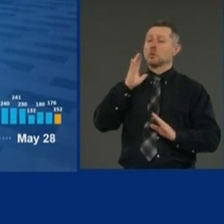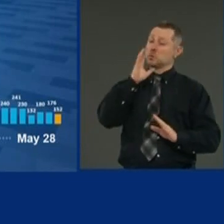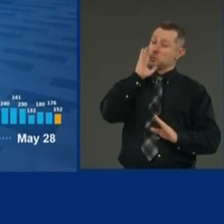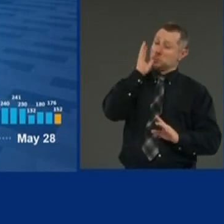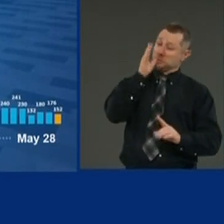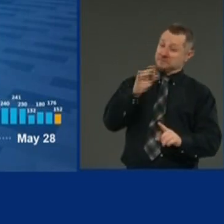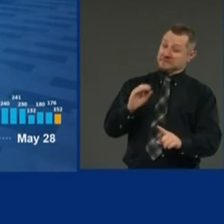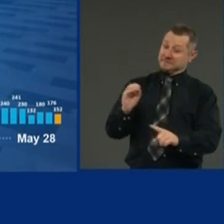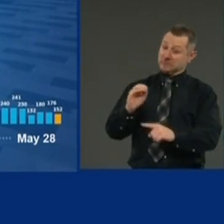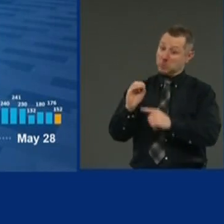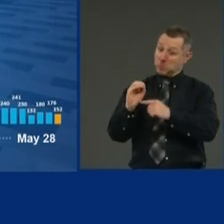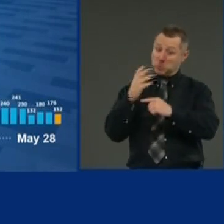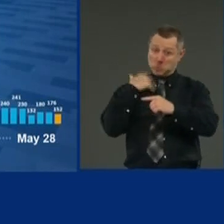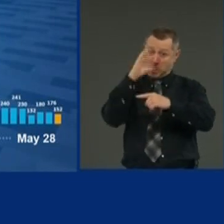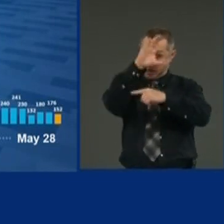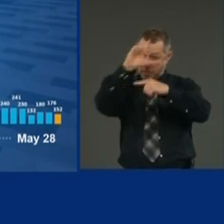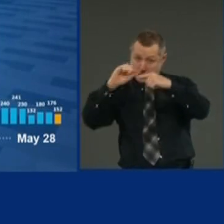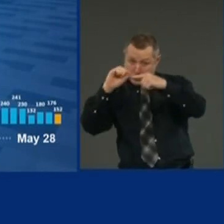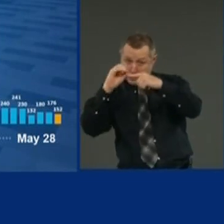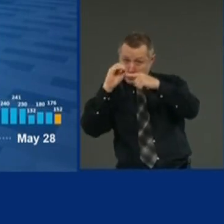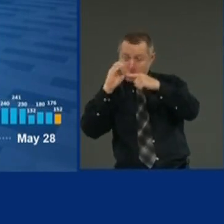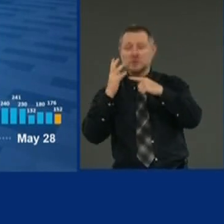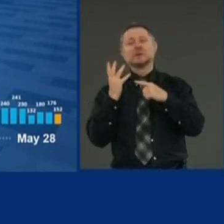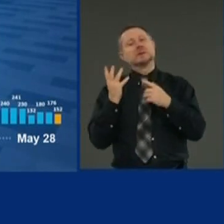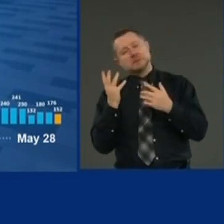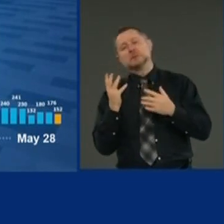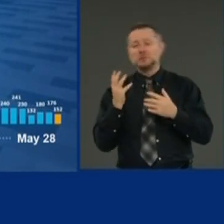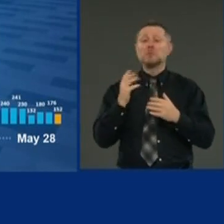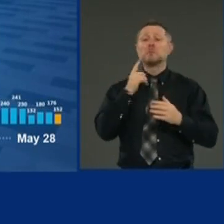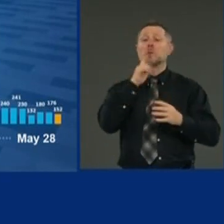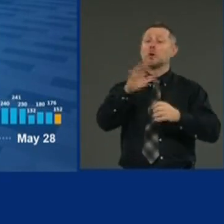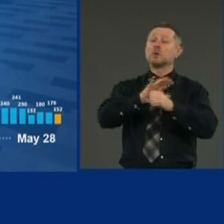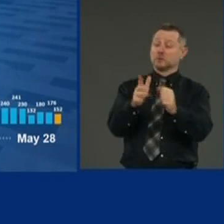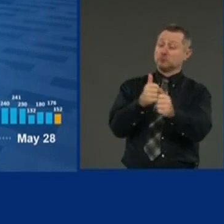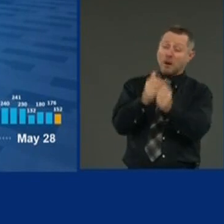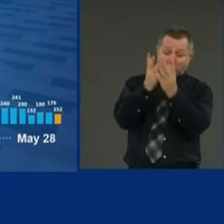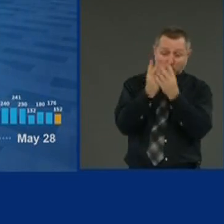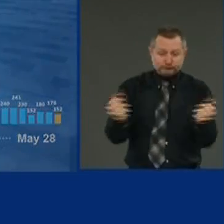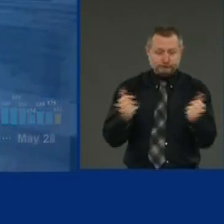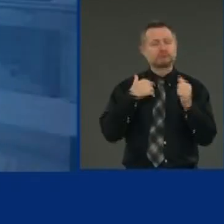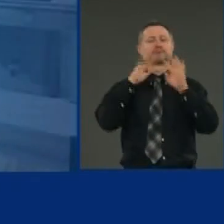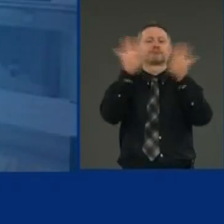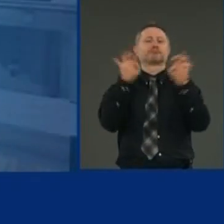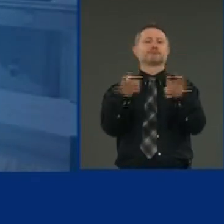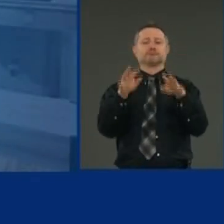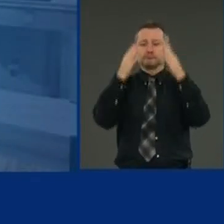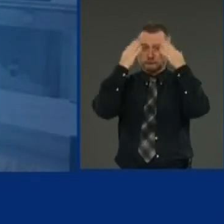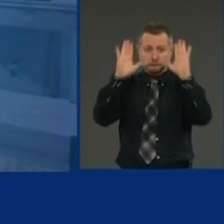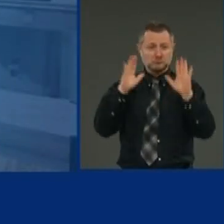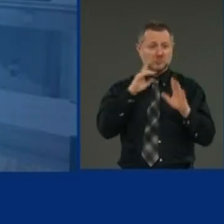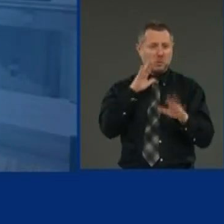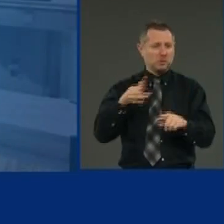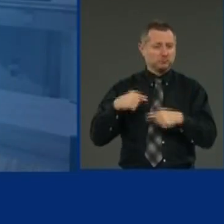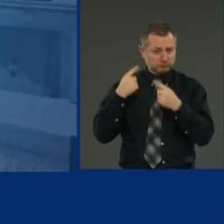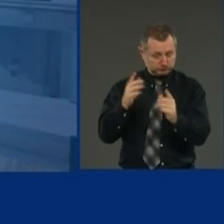CASES ARE DOWN TO 152, WHICH IS A DRAMATIC DROP FOR US. IT WILL NEVER GET TO ZERO. WHAT IS THE BOTTOM OF THE CURVE?